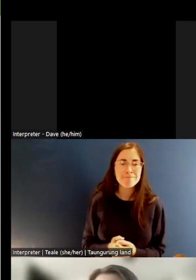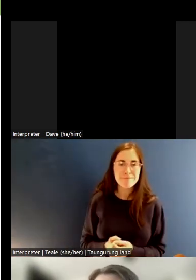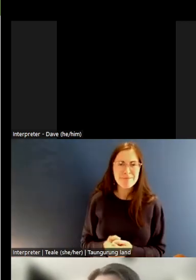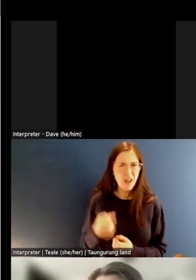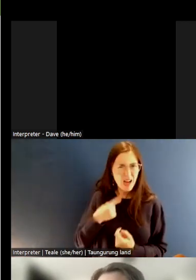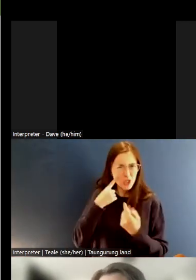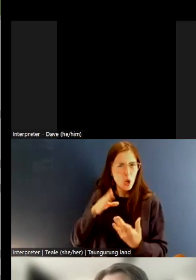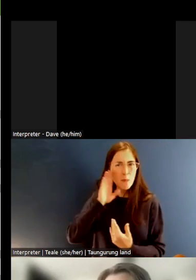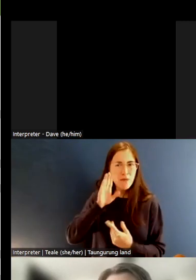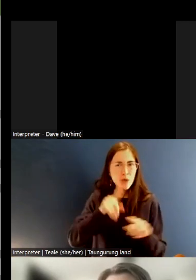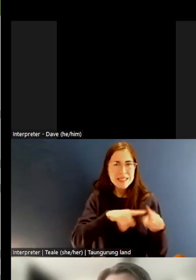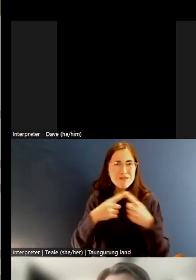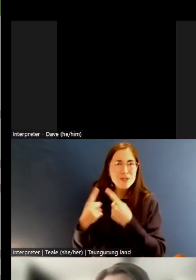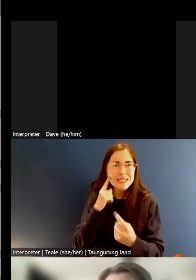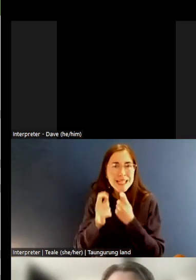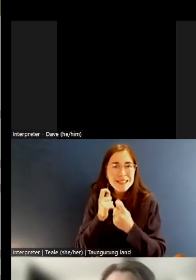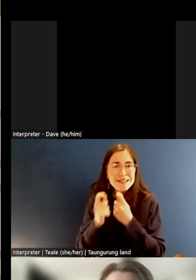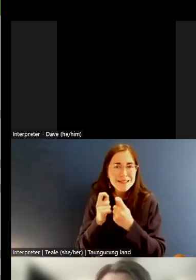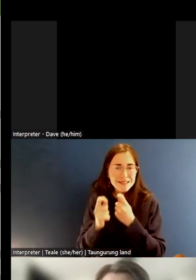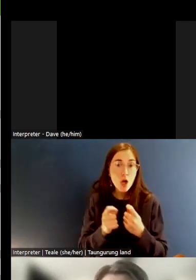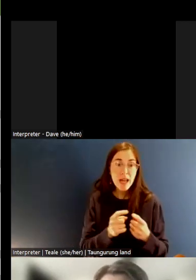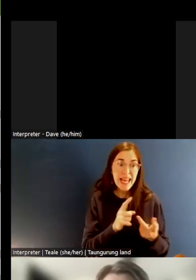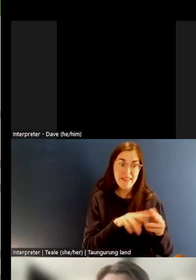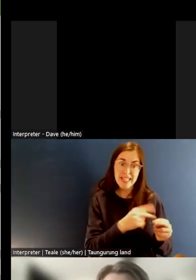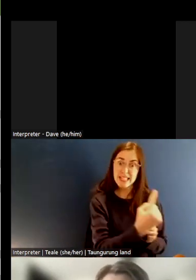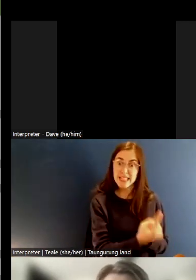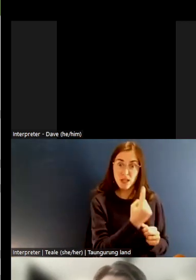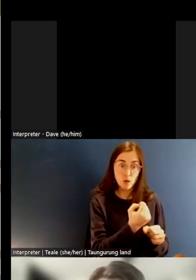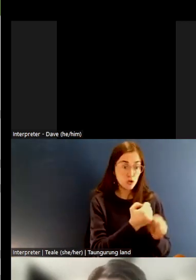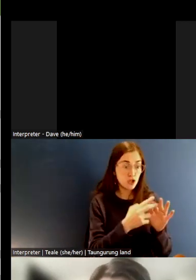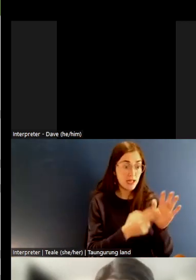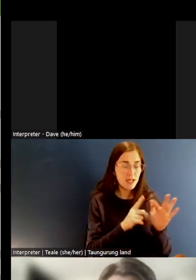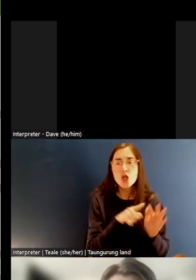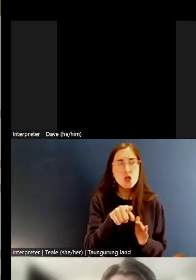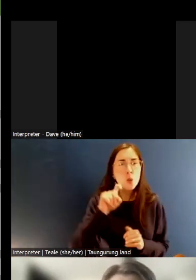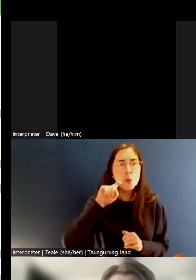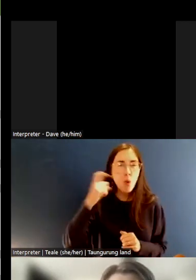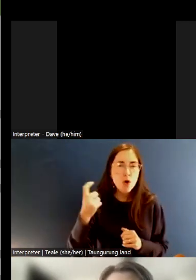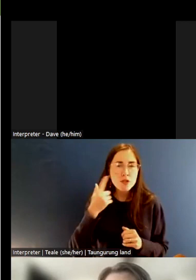if you're specifically looking for a gene, you're not gonna be finding other things 'cause you're only looking for that,